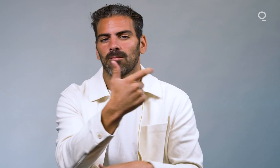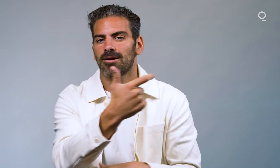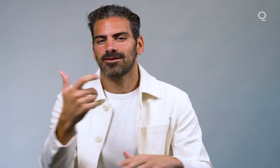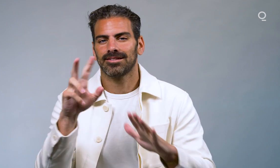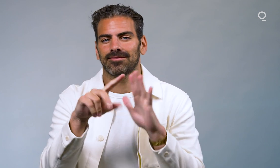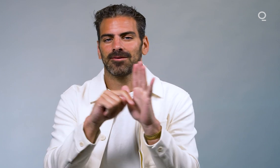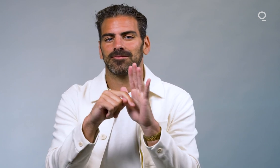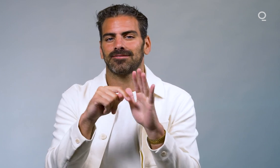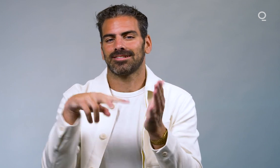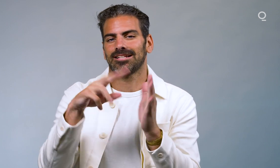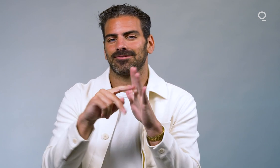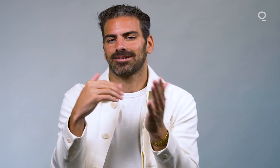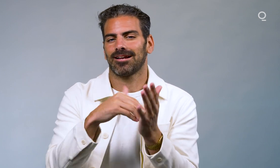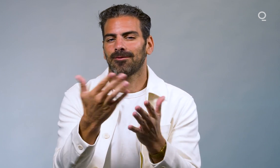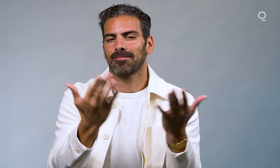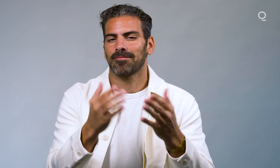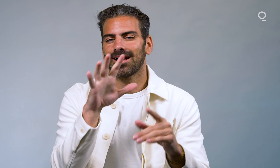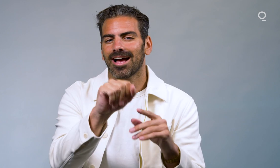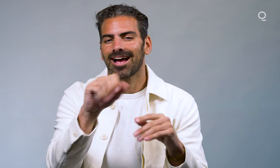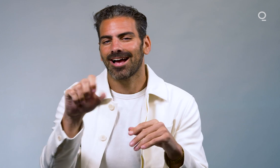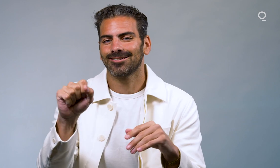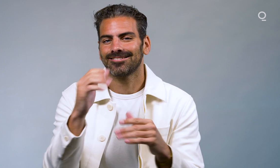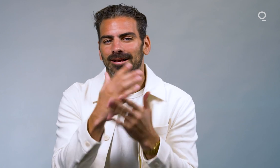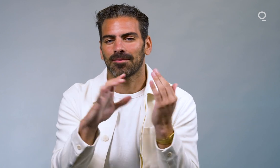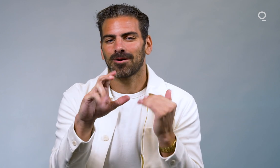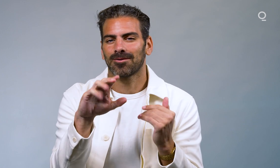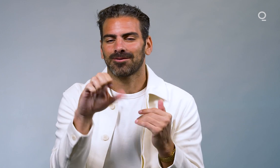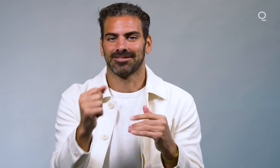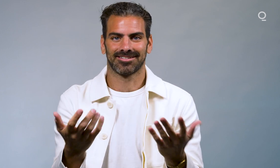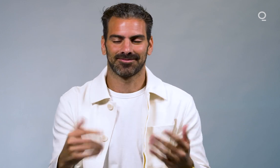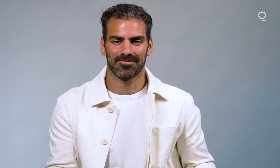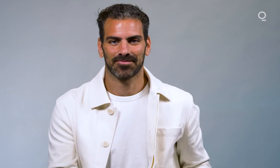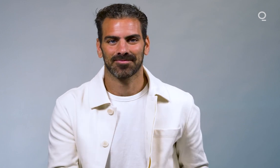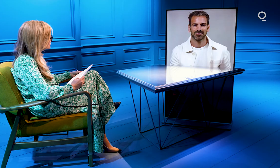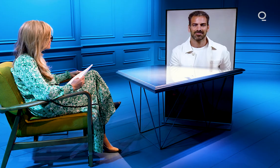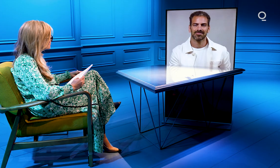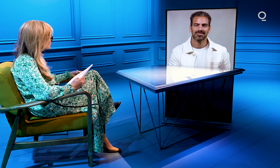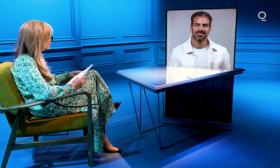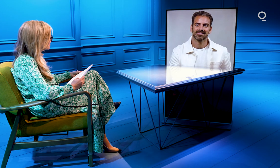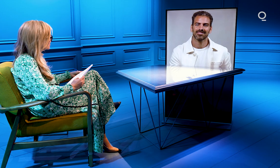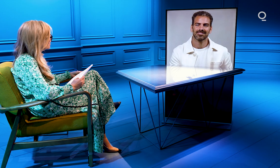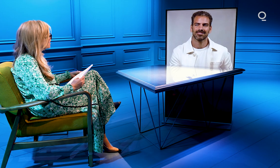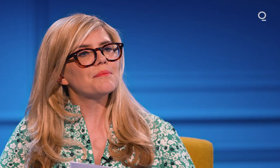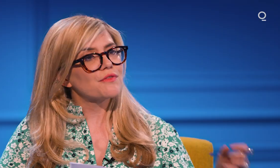So to the audience at home, of course, nobody noticed. But if you go back and watch some of the reruns, you'll be able to catch some of those cues.